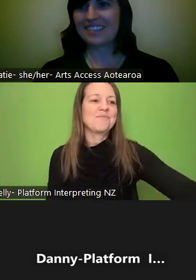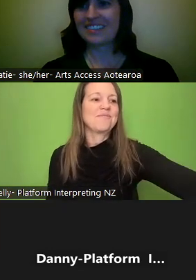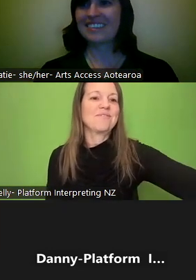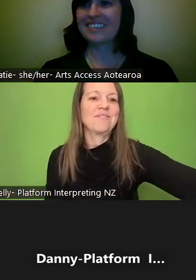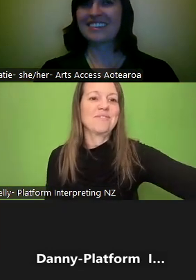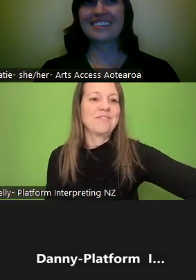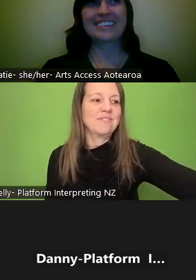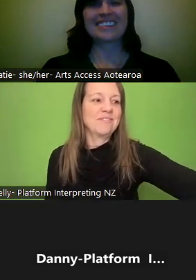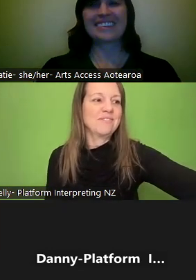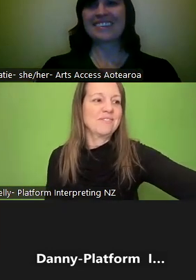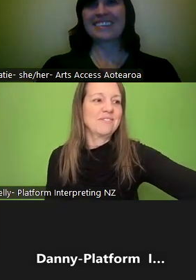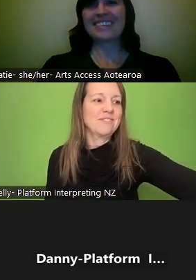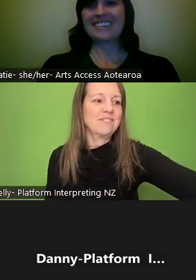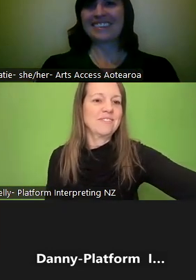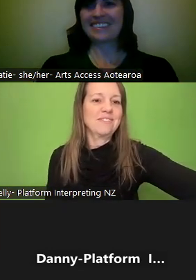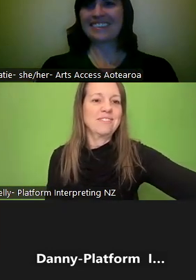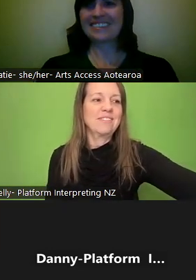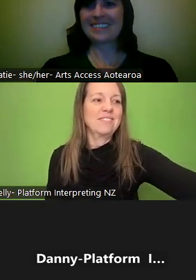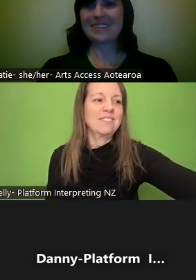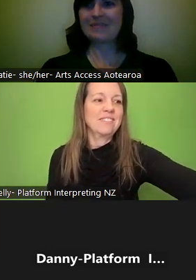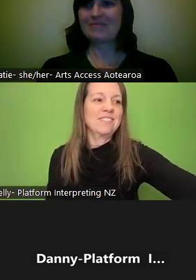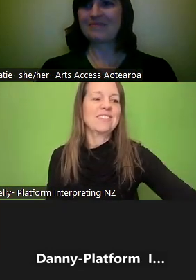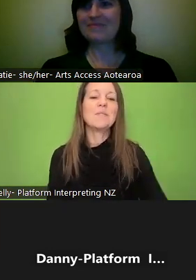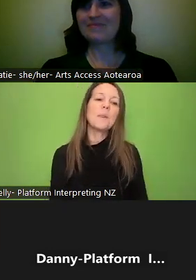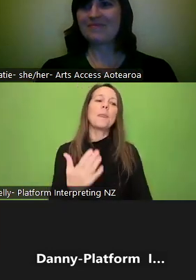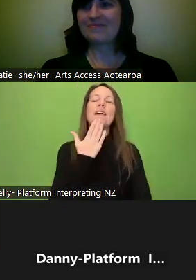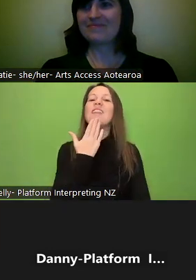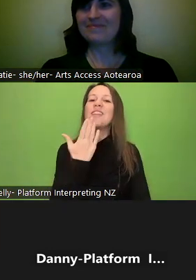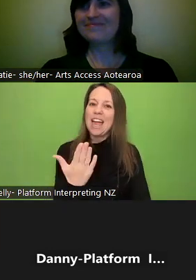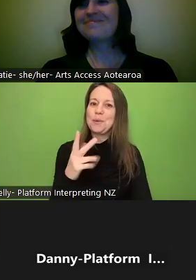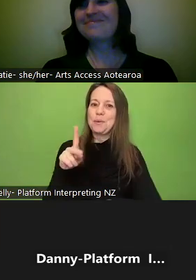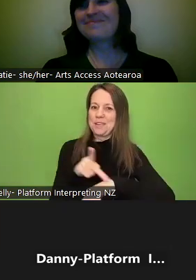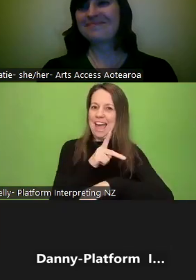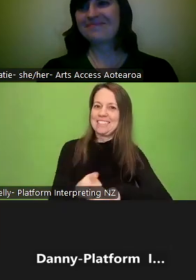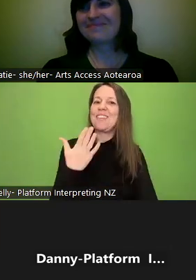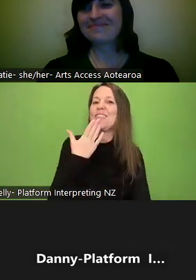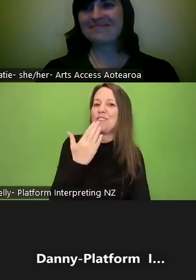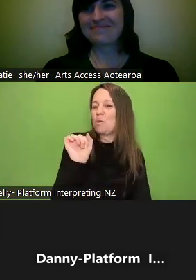Stace: Awesome, thanks, Katie. Thank you for the introduction and the shout-out. Cool,